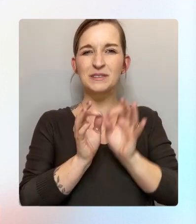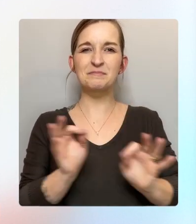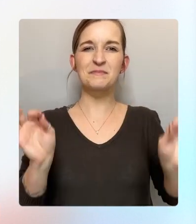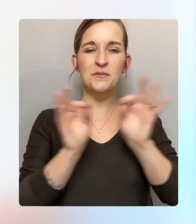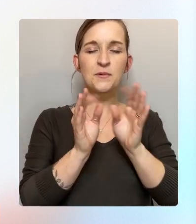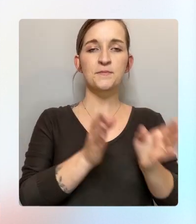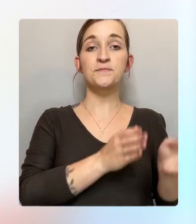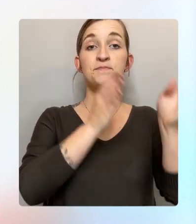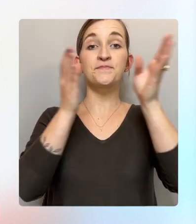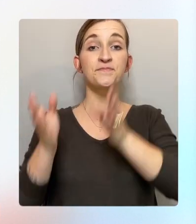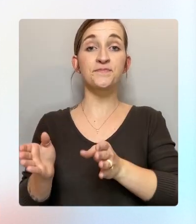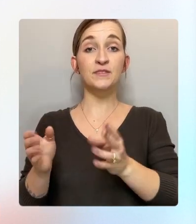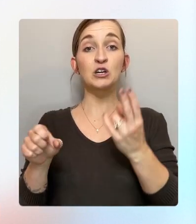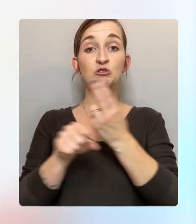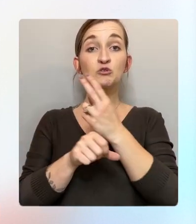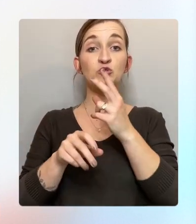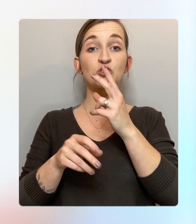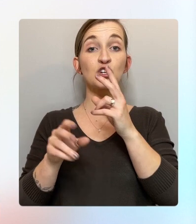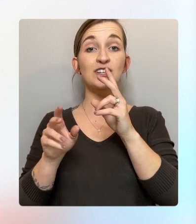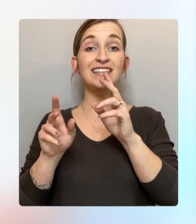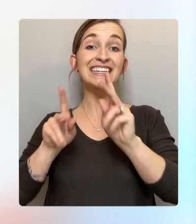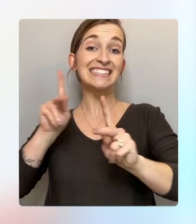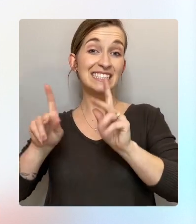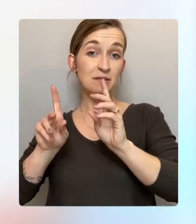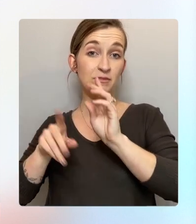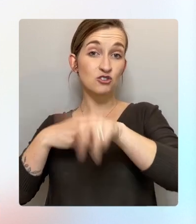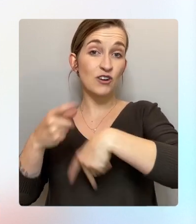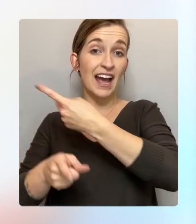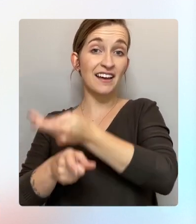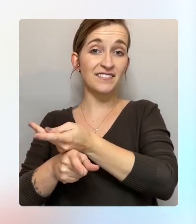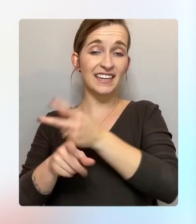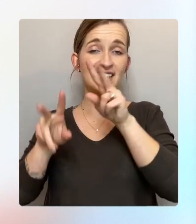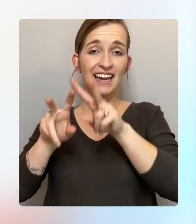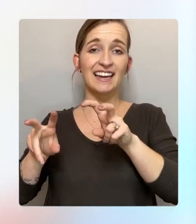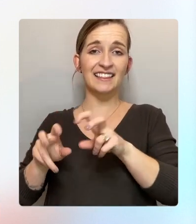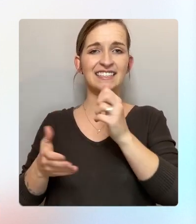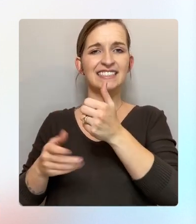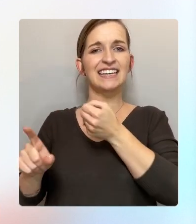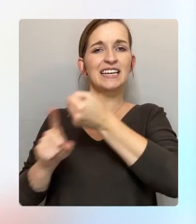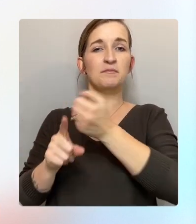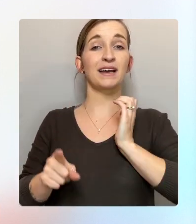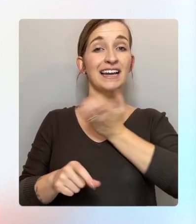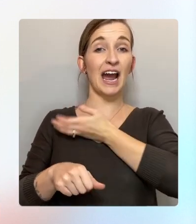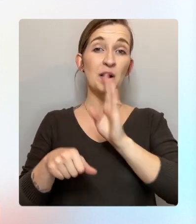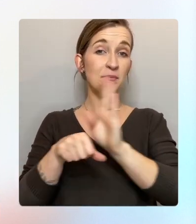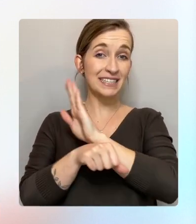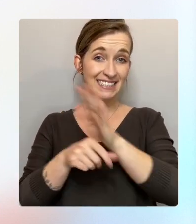in and out of the game. User engagement analytics provide a clear picture of active players,